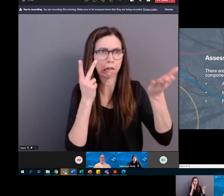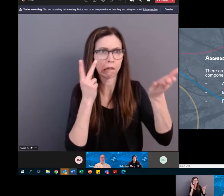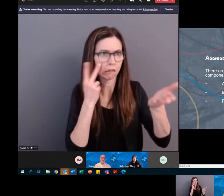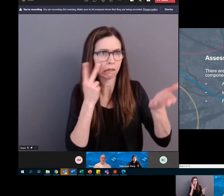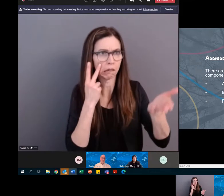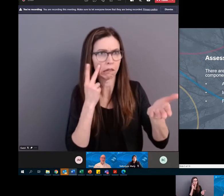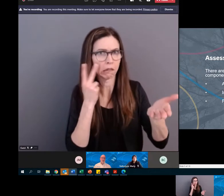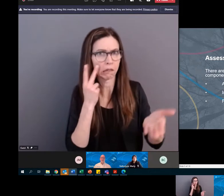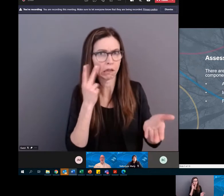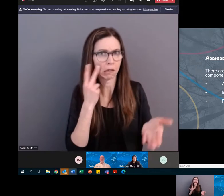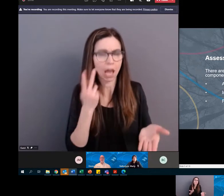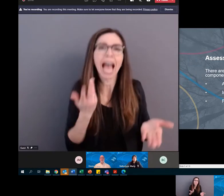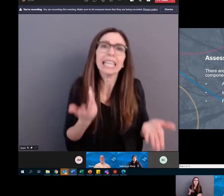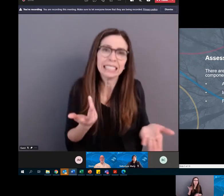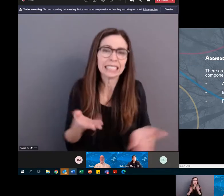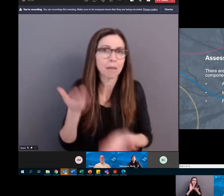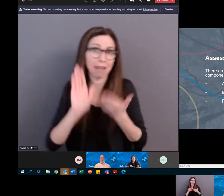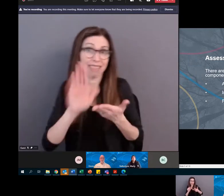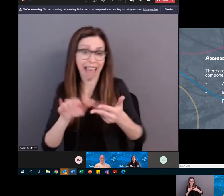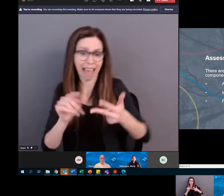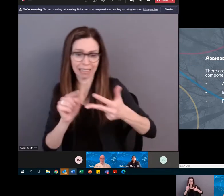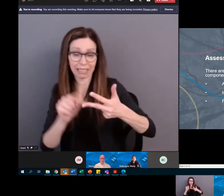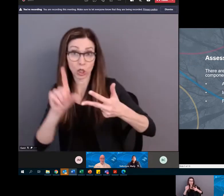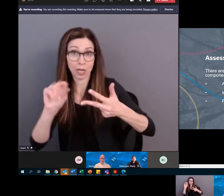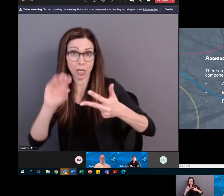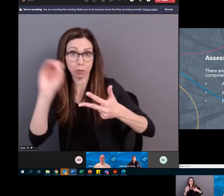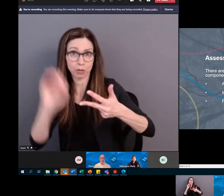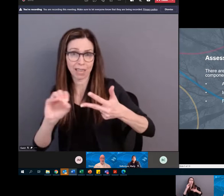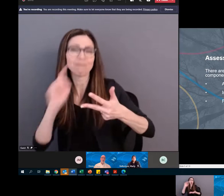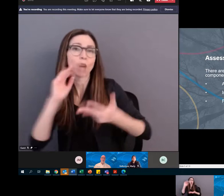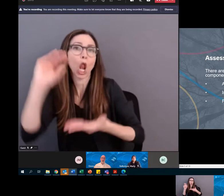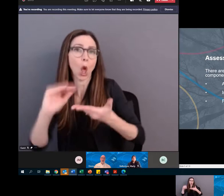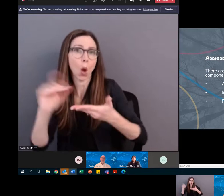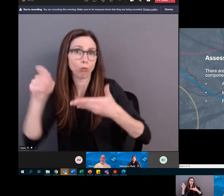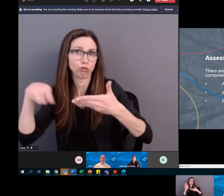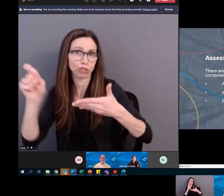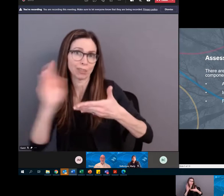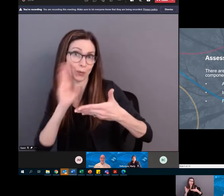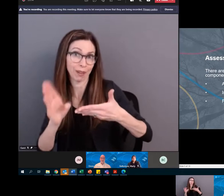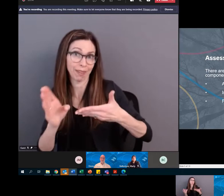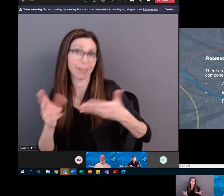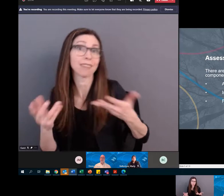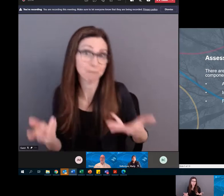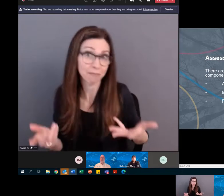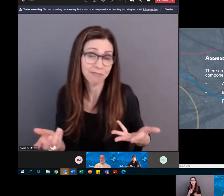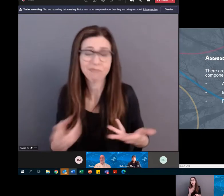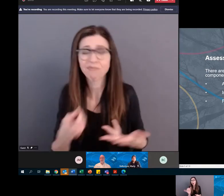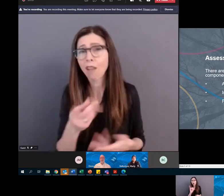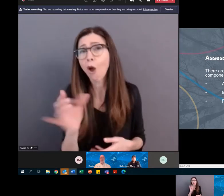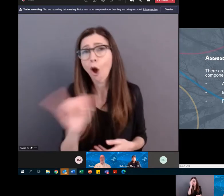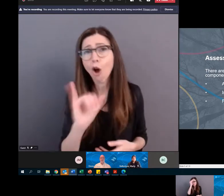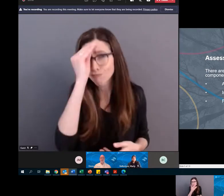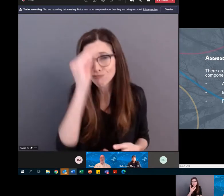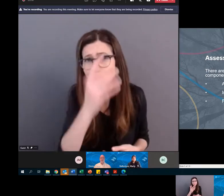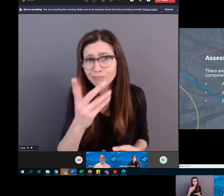And one general note on budgets: don't feel pressured to fill in all the lines of the budget. The form